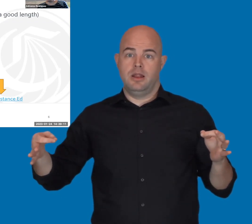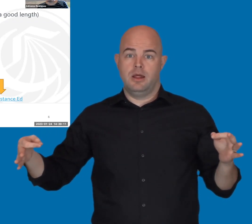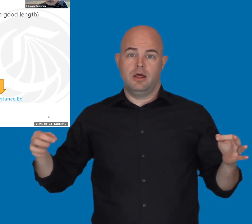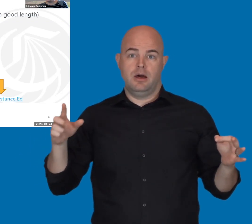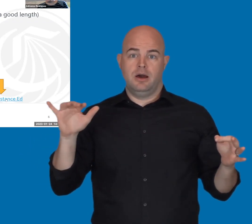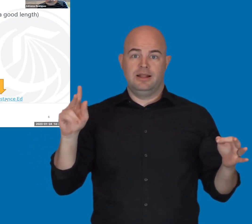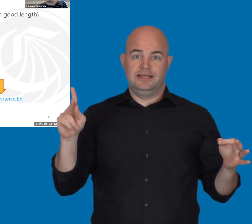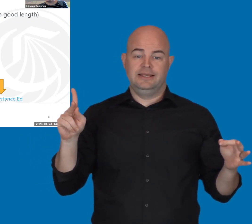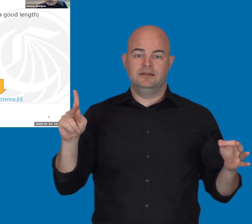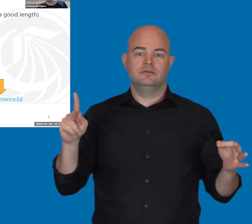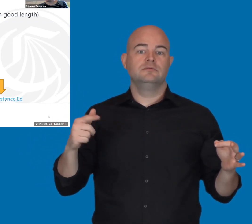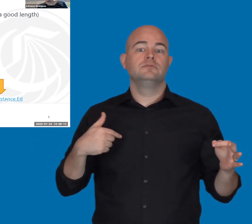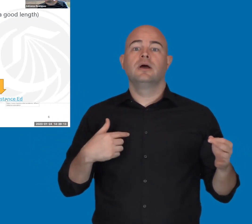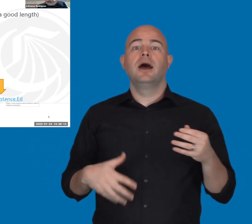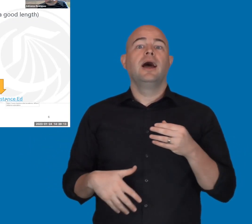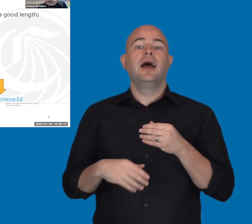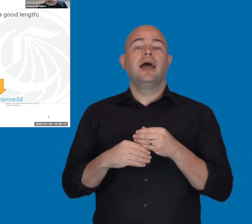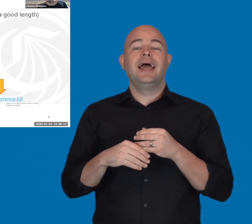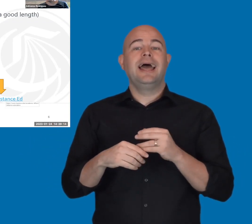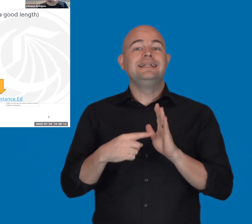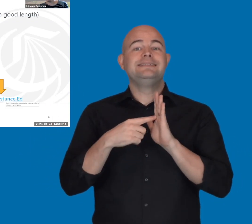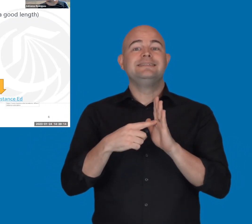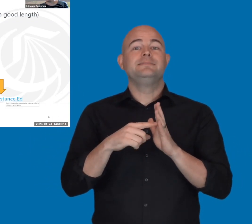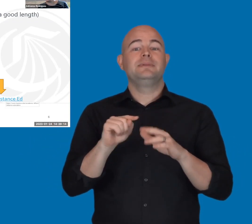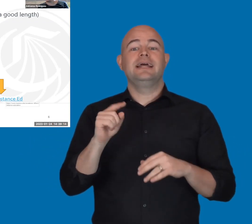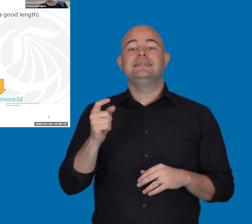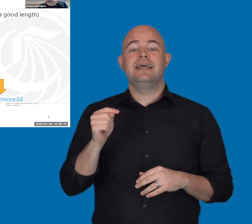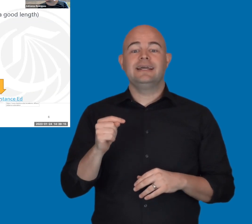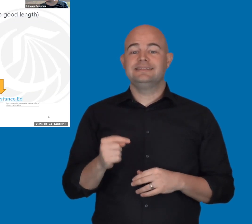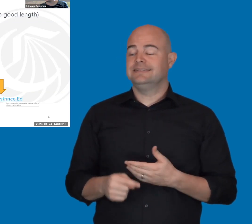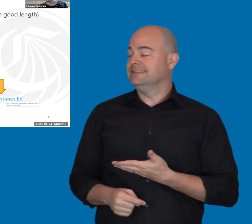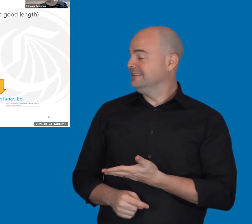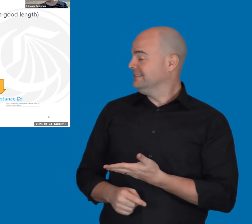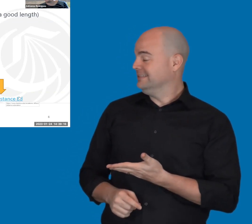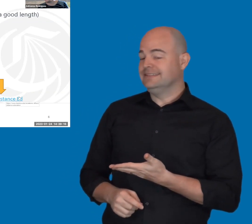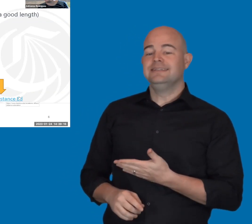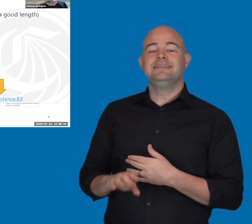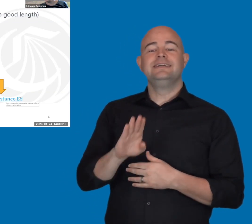So, I added display text to just state BCC Distance Ed.